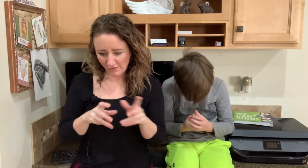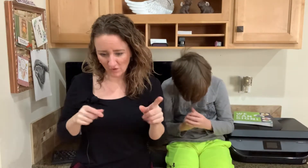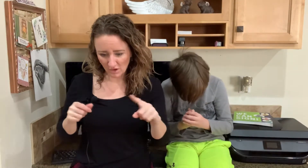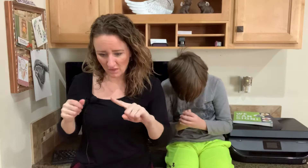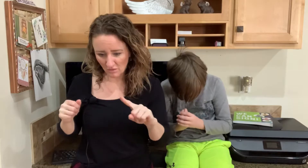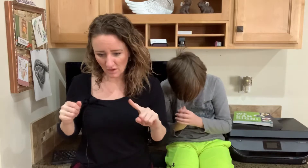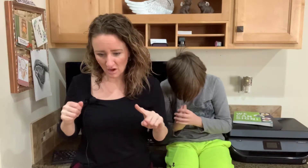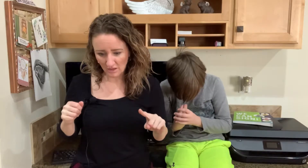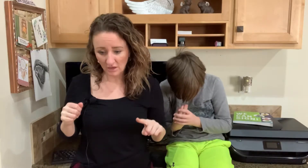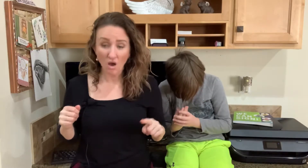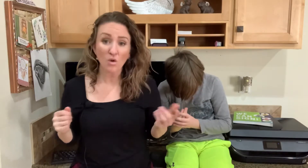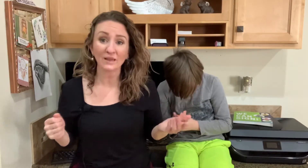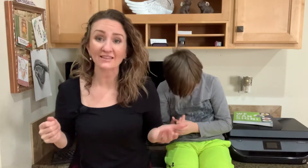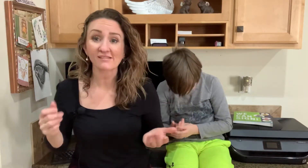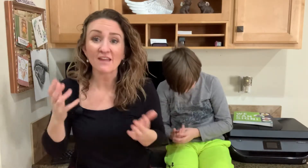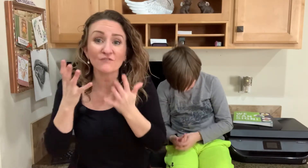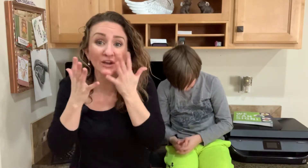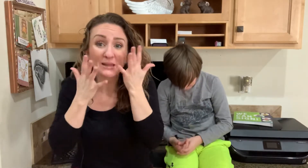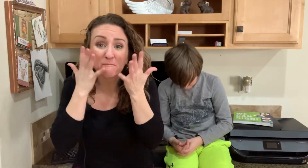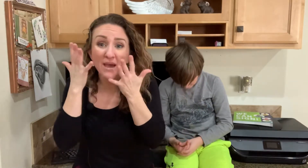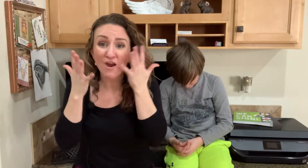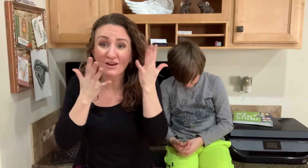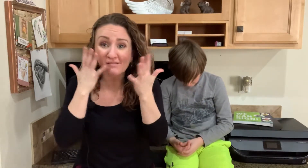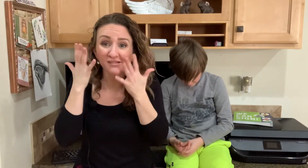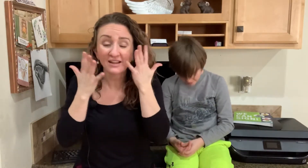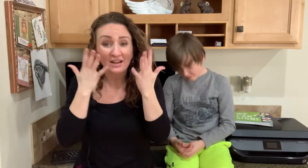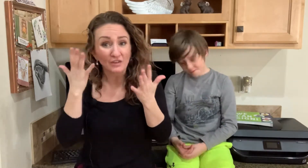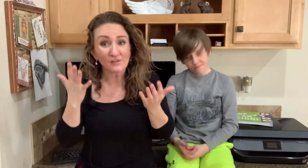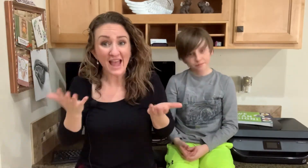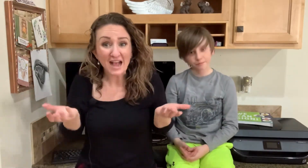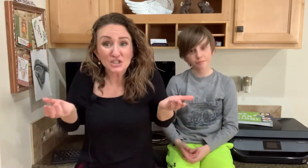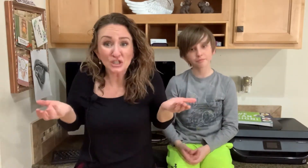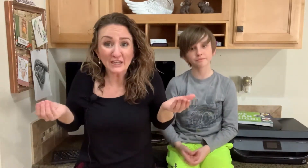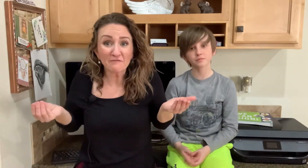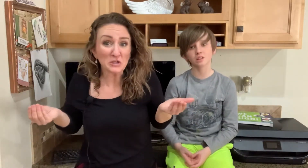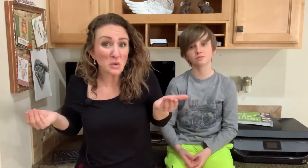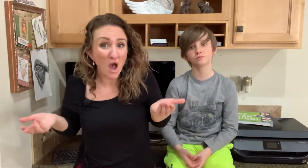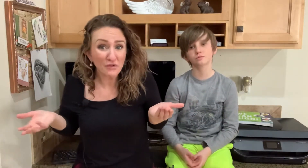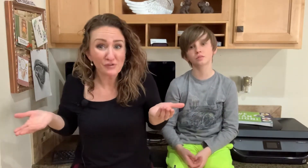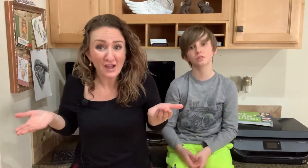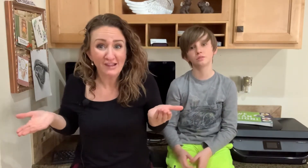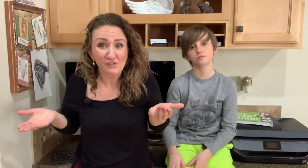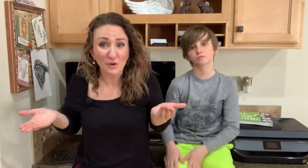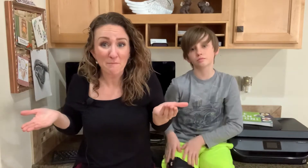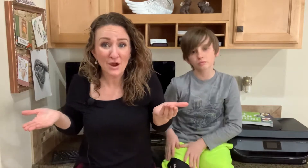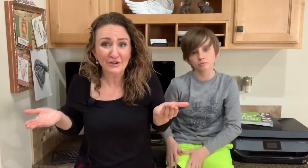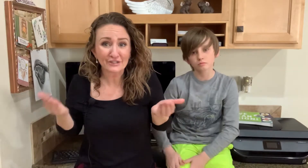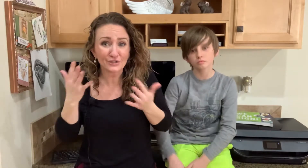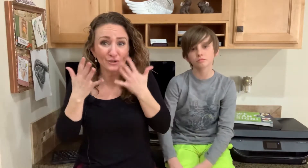is there another one around here? Oh, like the sign for embarrassed. There's actually a few other signs for embarrassed, too.